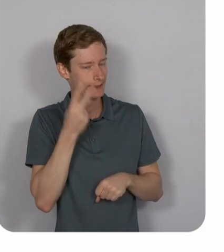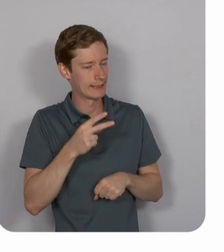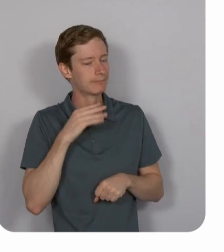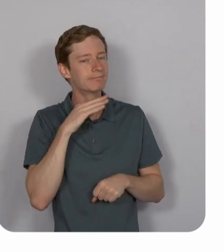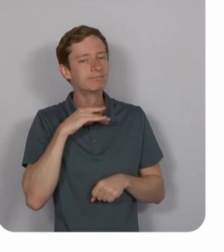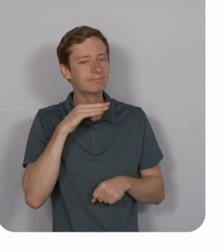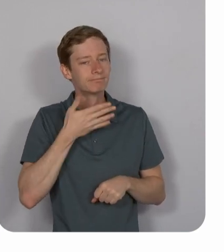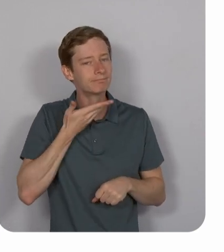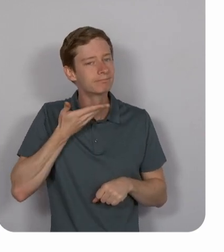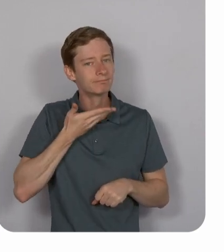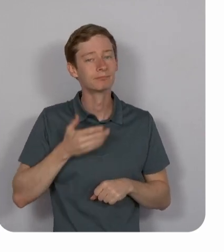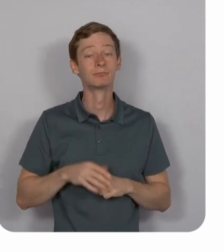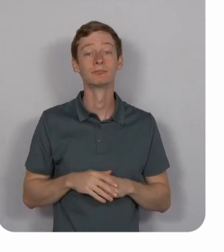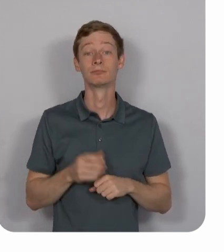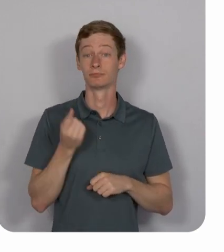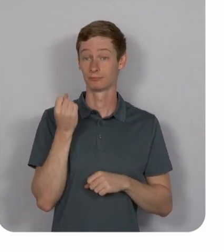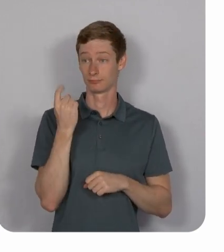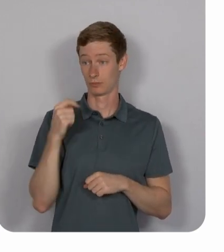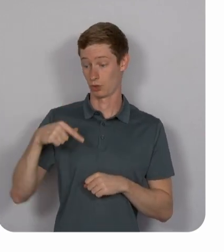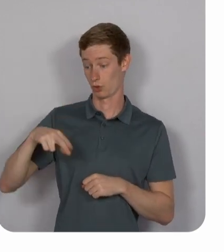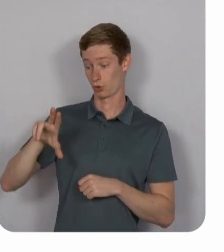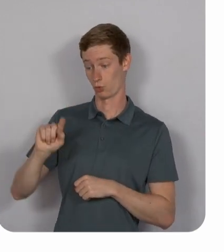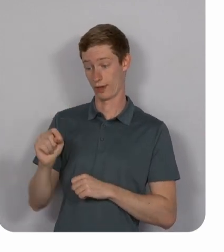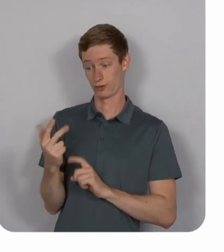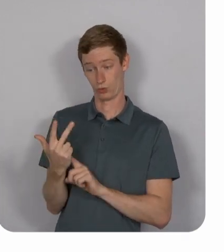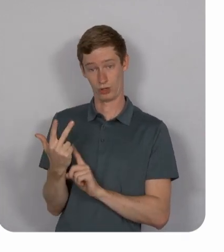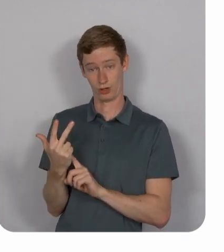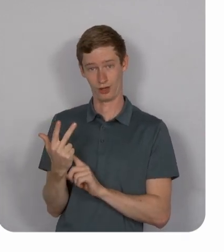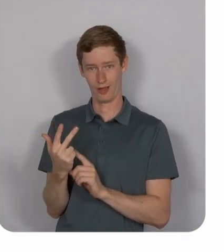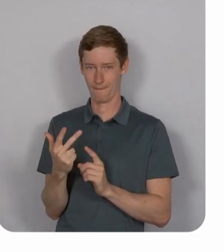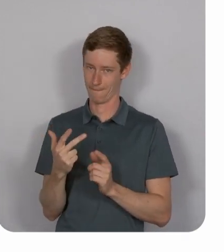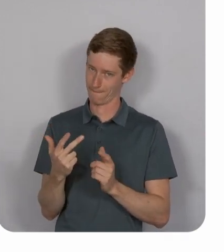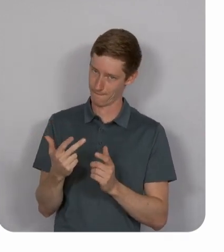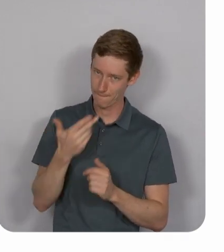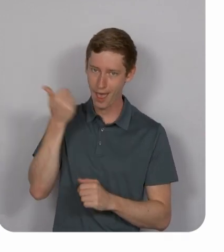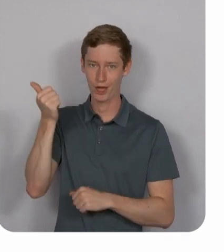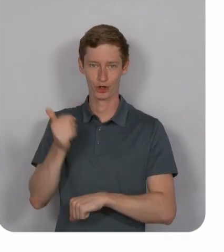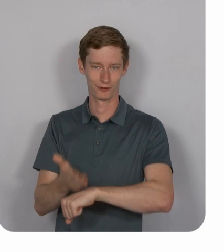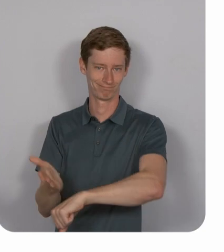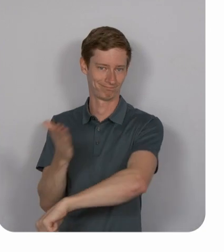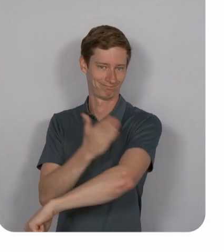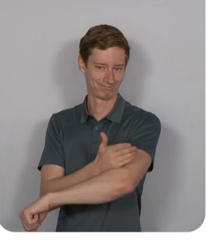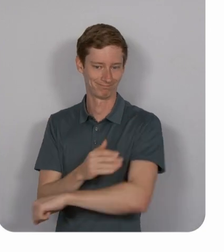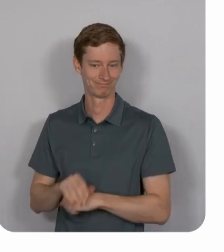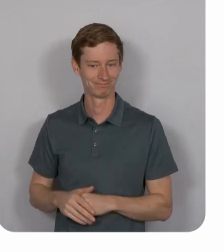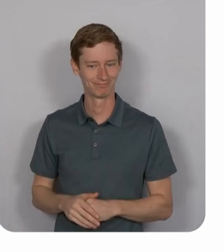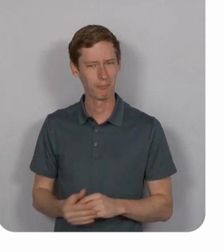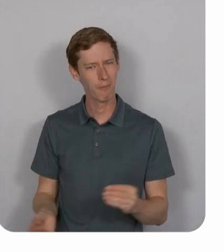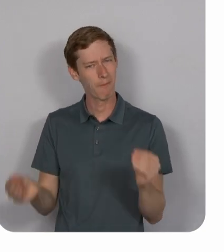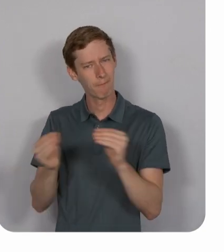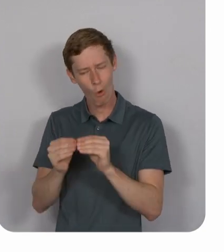However, the Quest 3 image shows bigger improvements. There’s a large volume of space to each side of the user